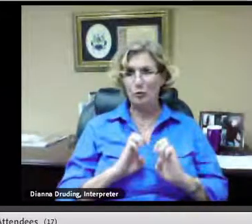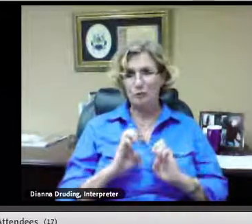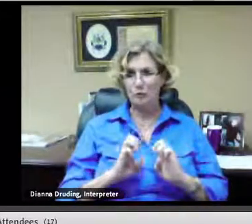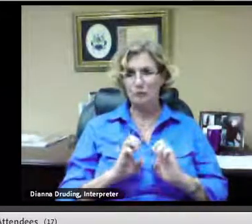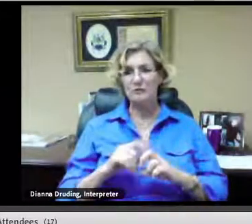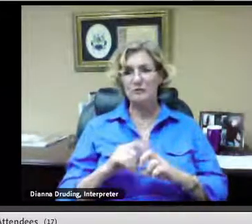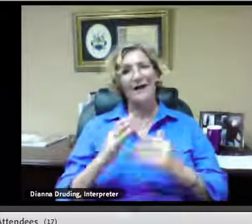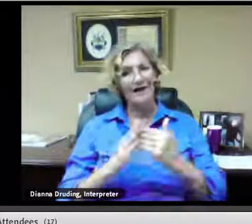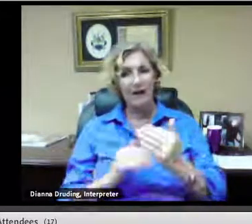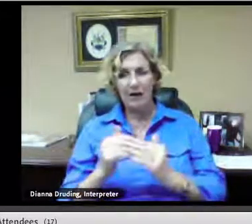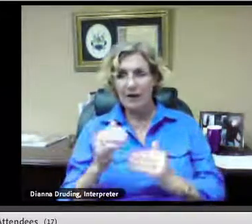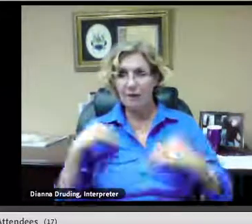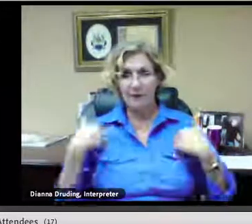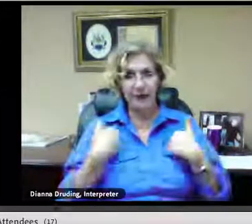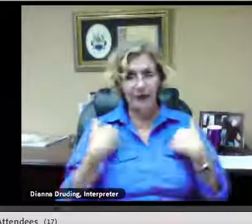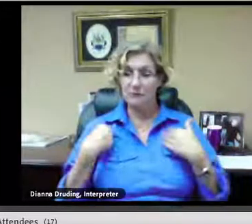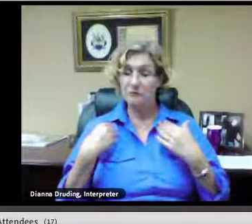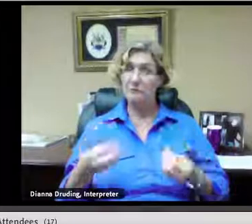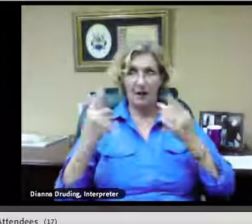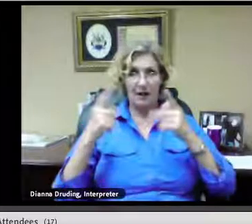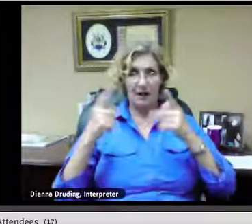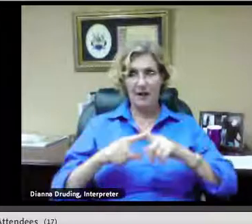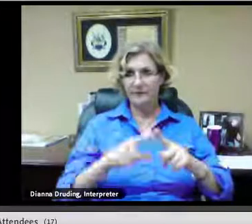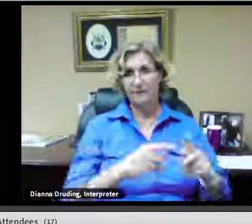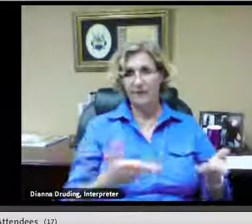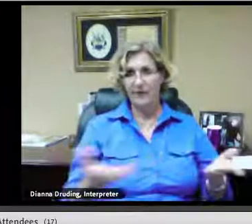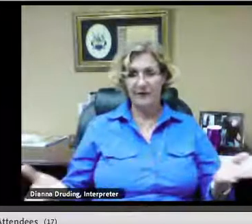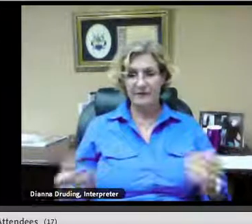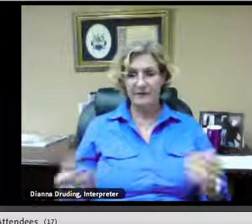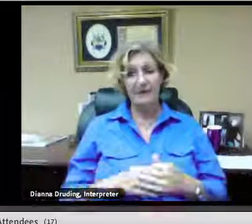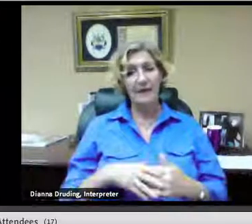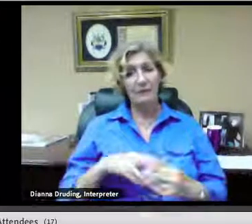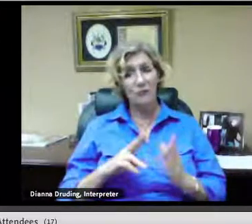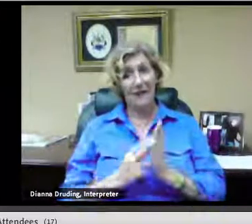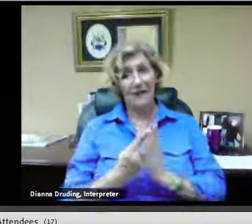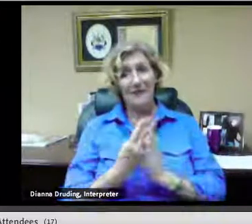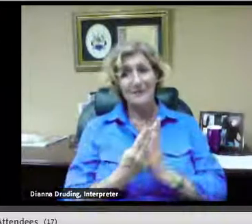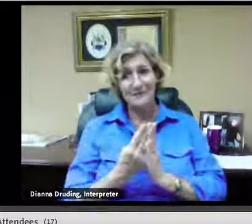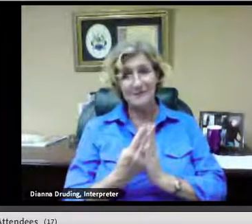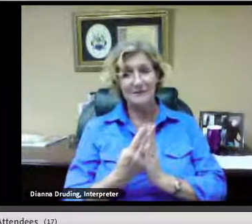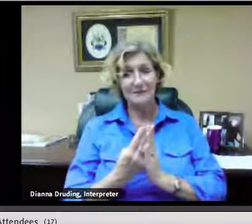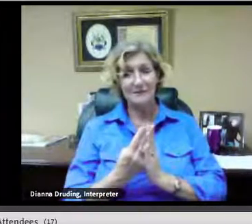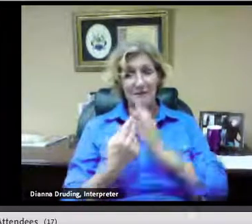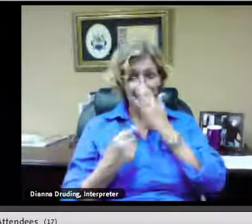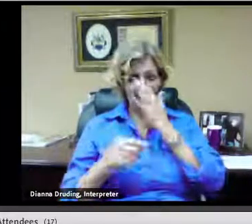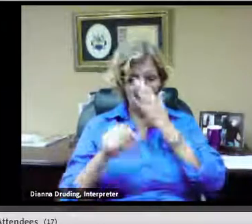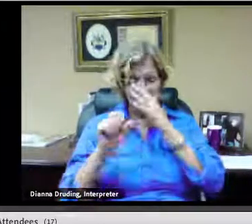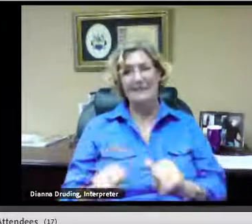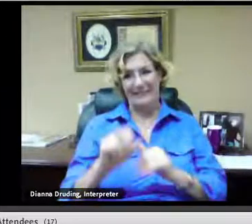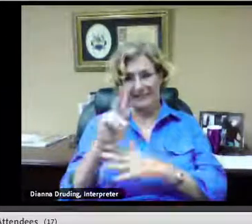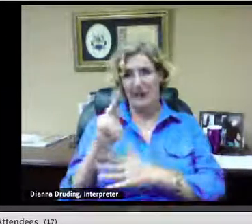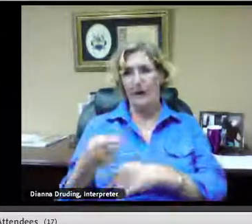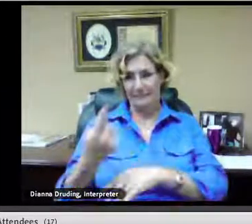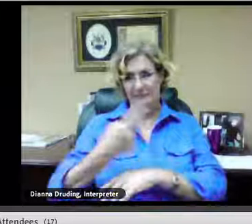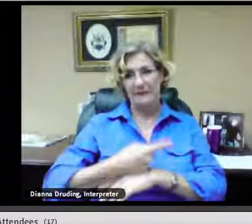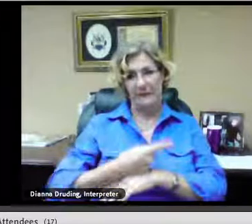these could use some updates. So maybe that's a point to be able to have a conversation in your library and figure out,